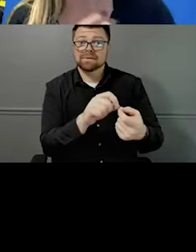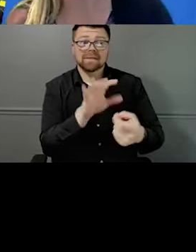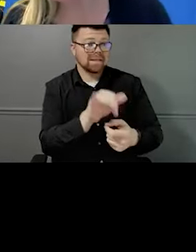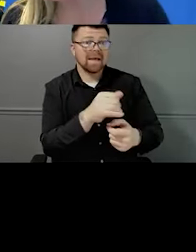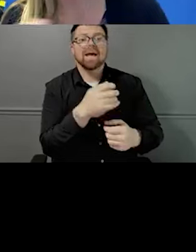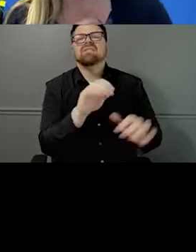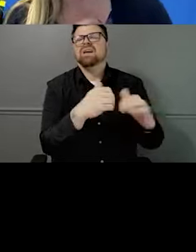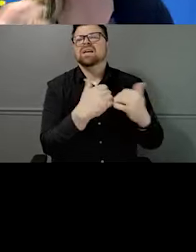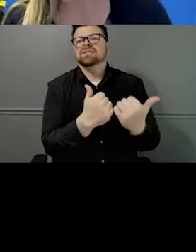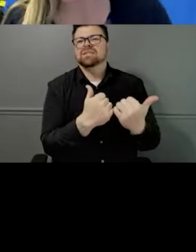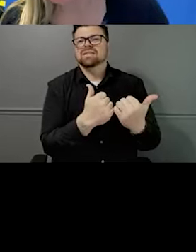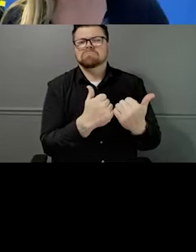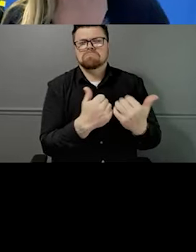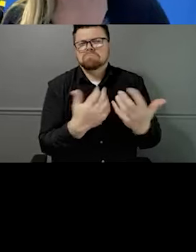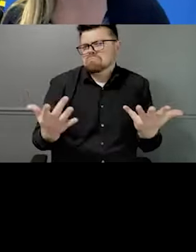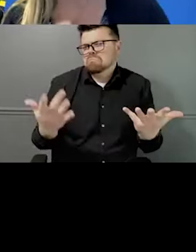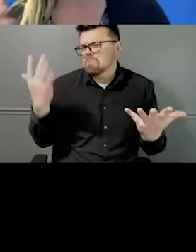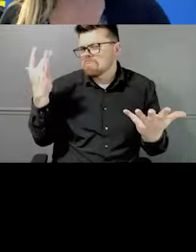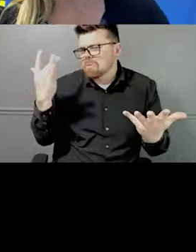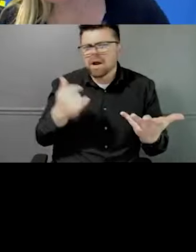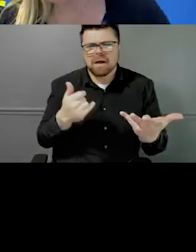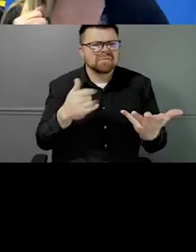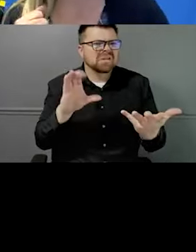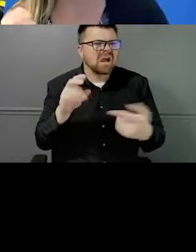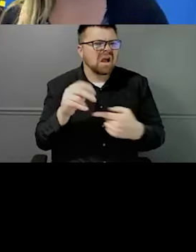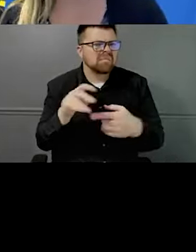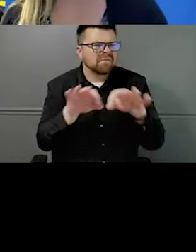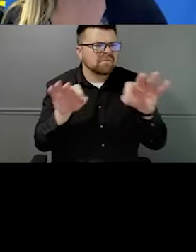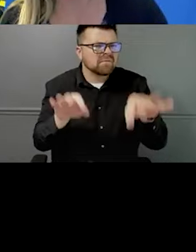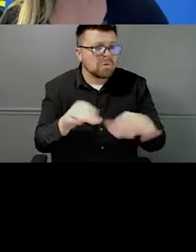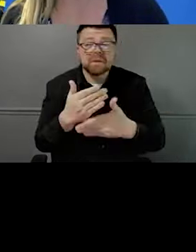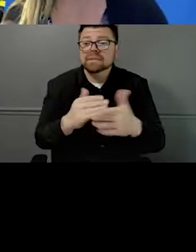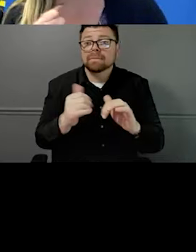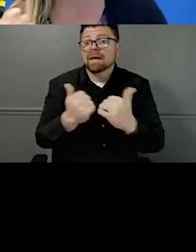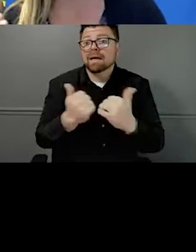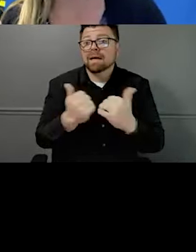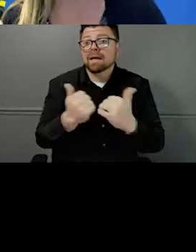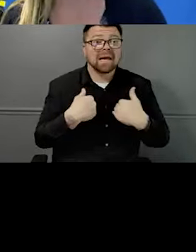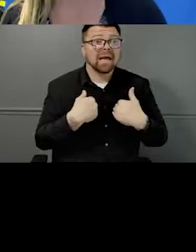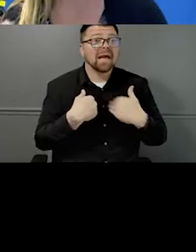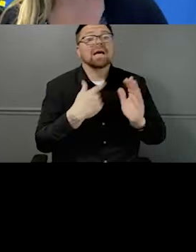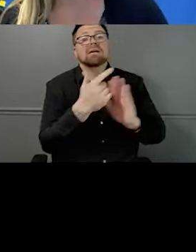Why you say if it's a common form? Some agencies have statutory requirements